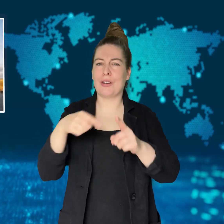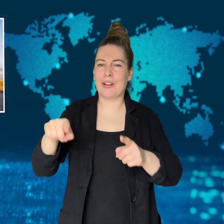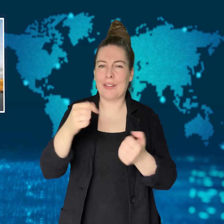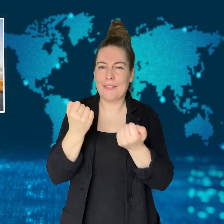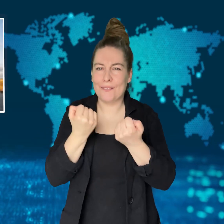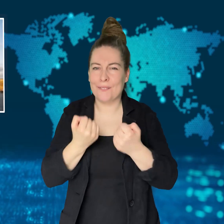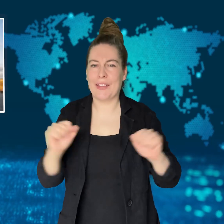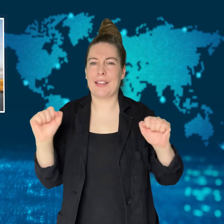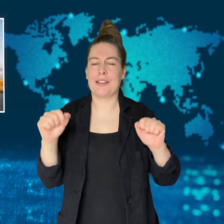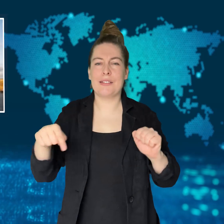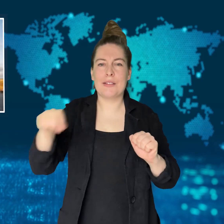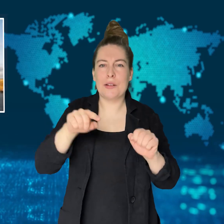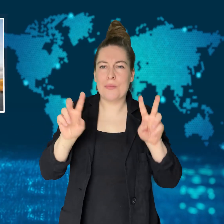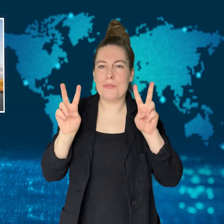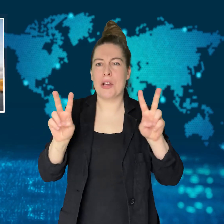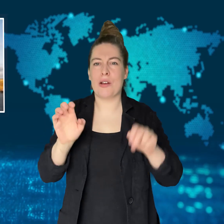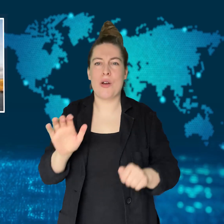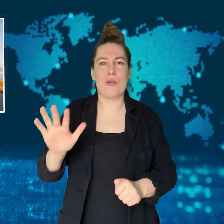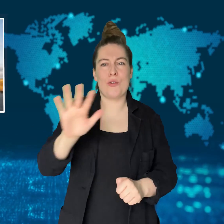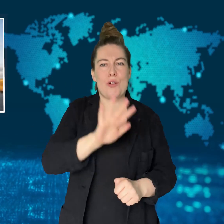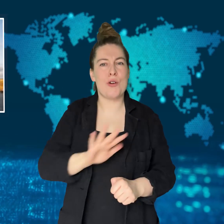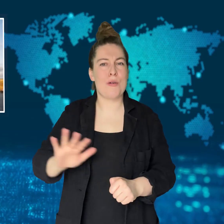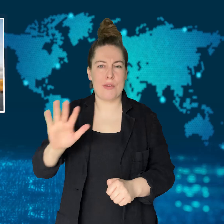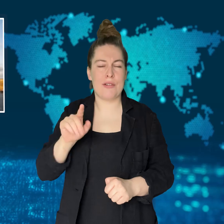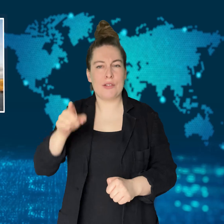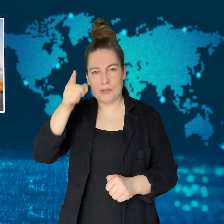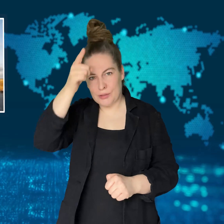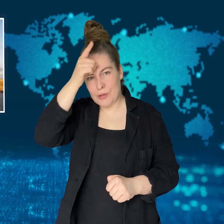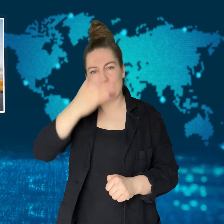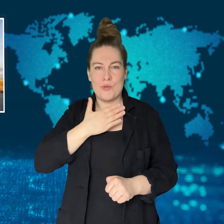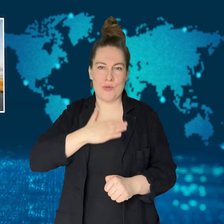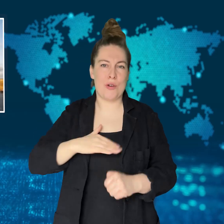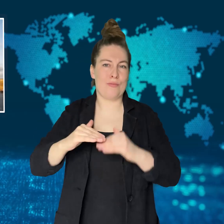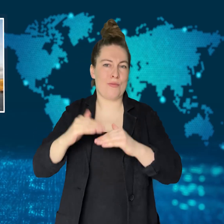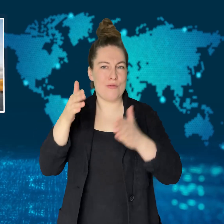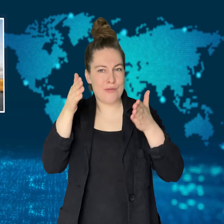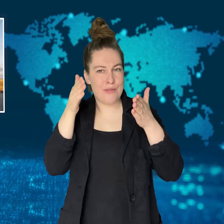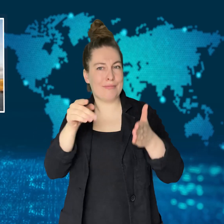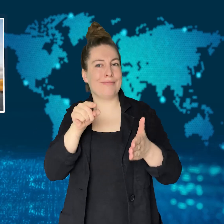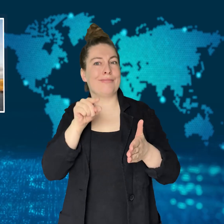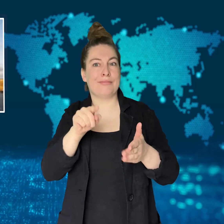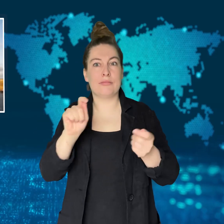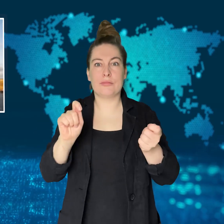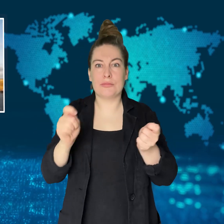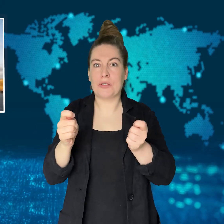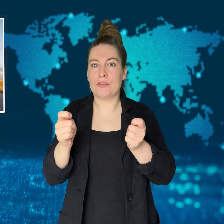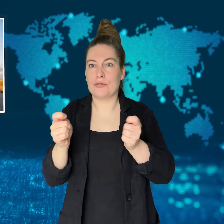and "making a significant contribution to the defense of freedom and peace